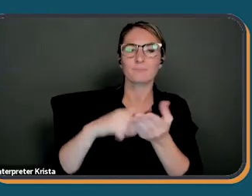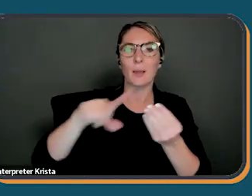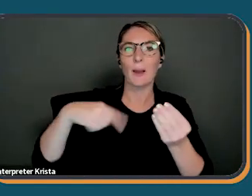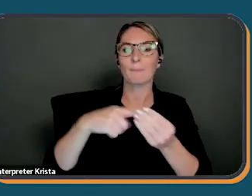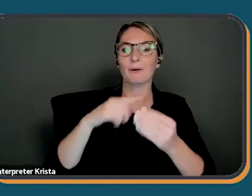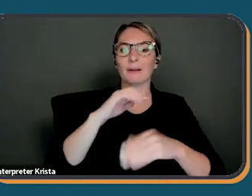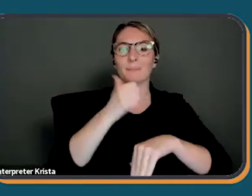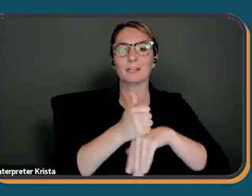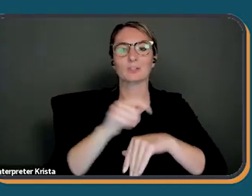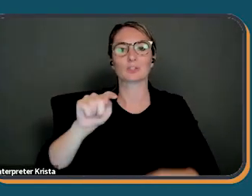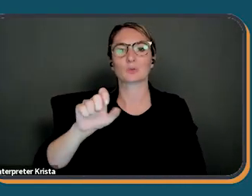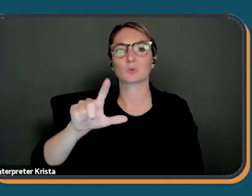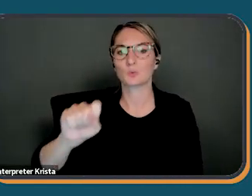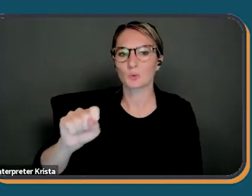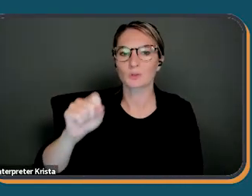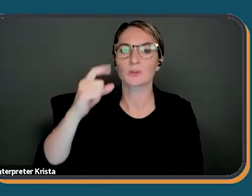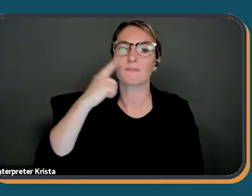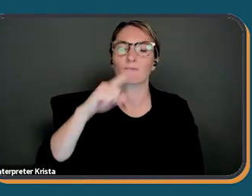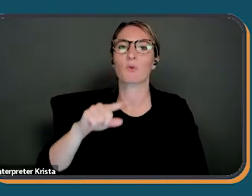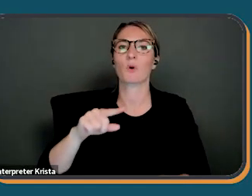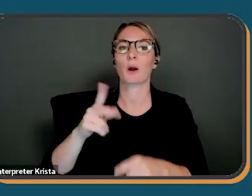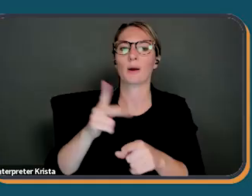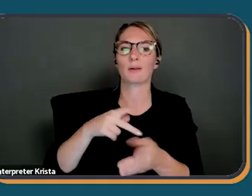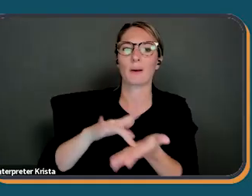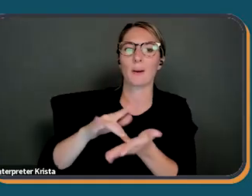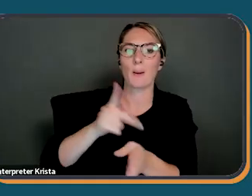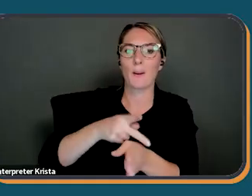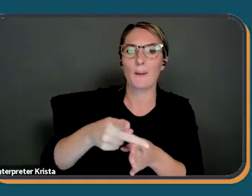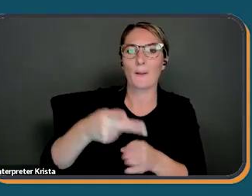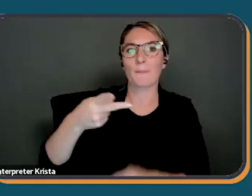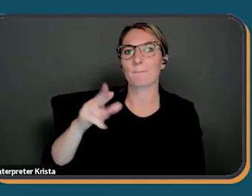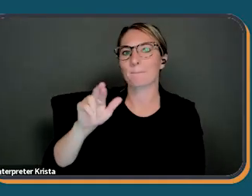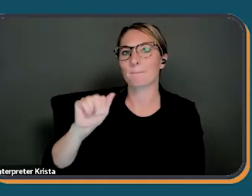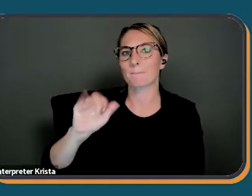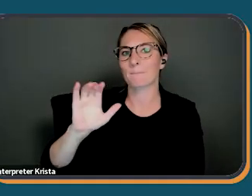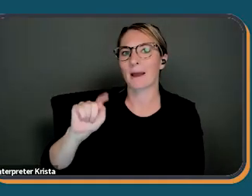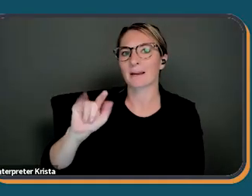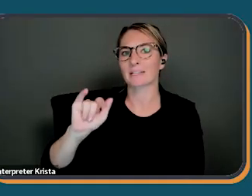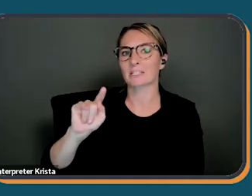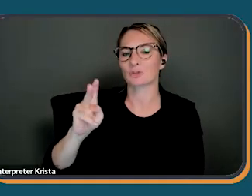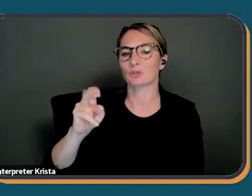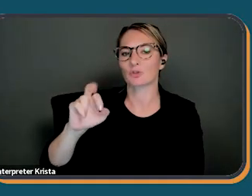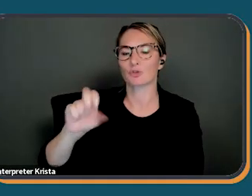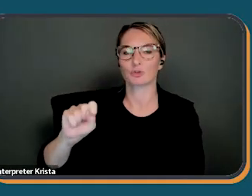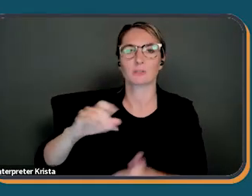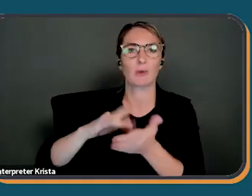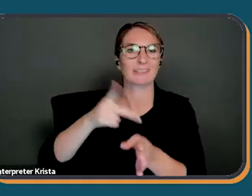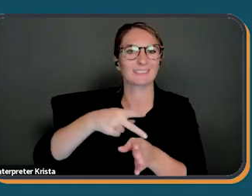for disability-inclusive preventive screenings.